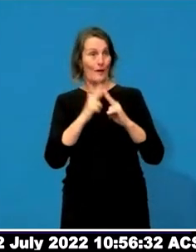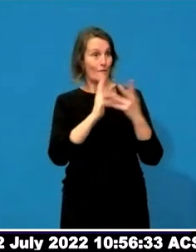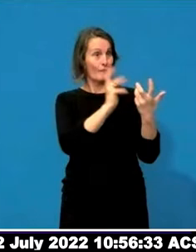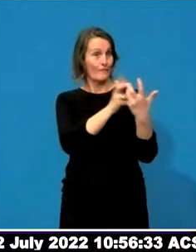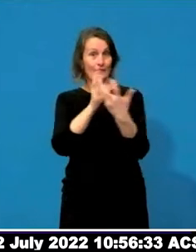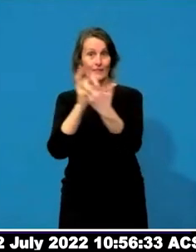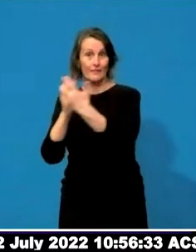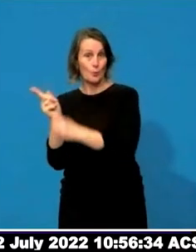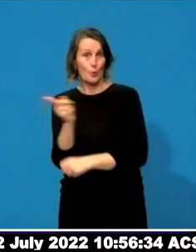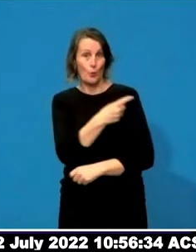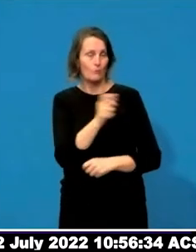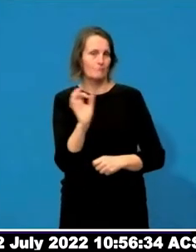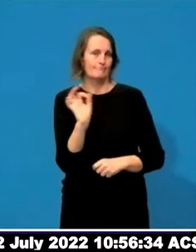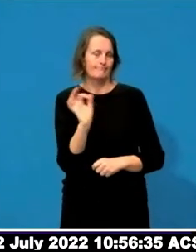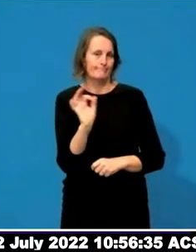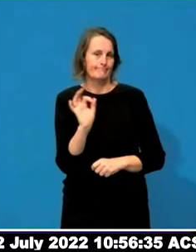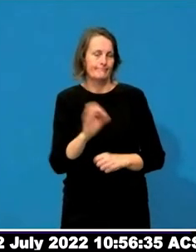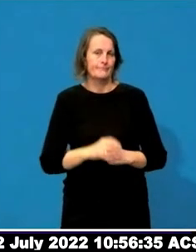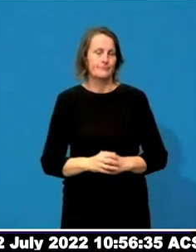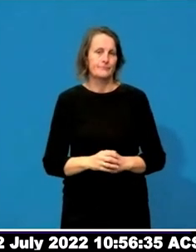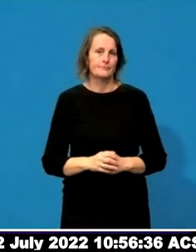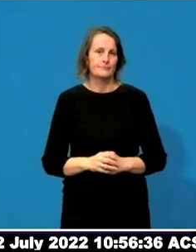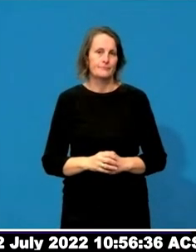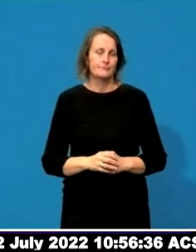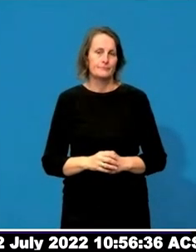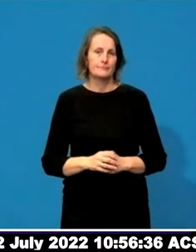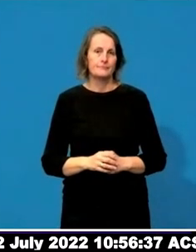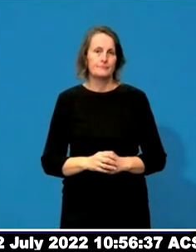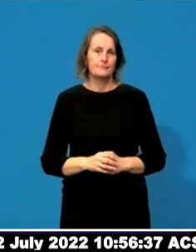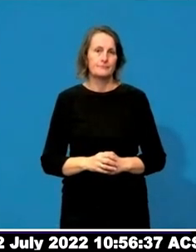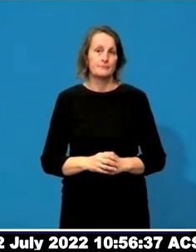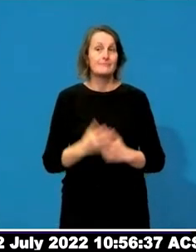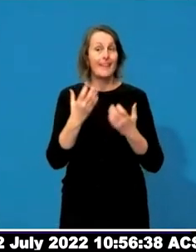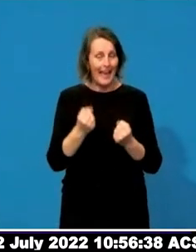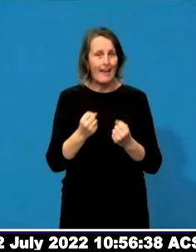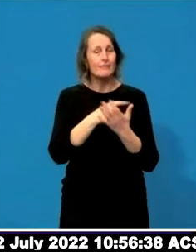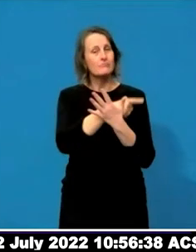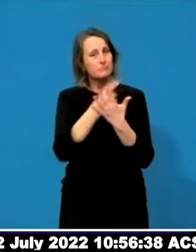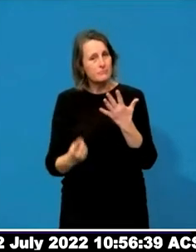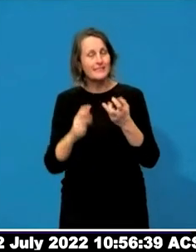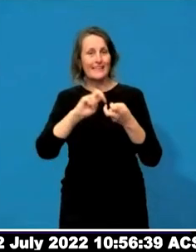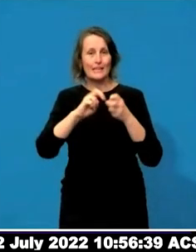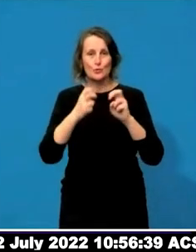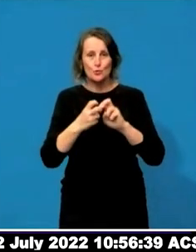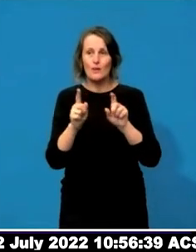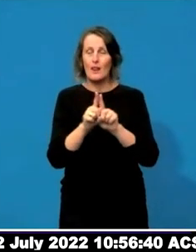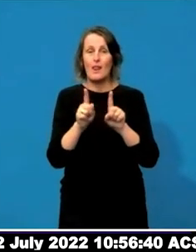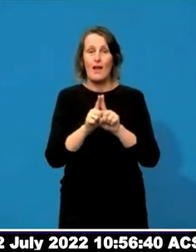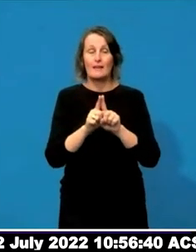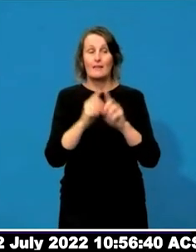But there are a range of issues, such as availability of housing,